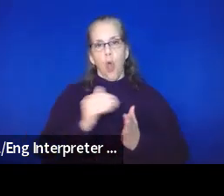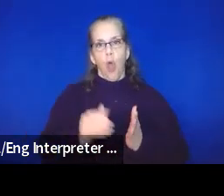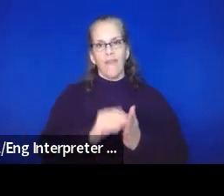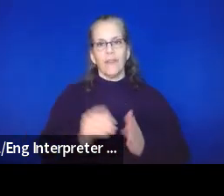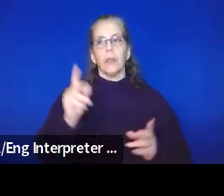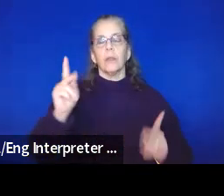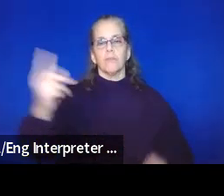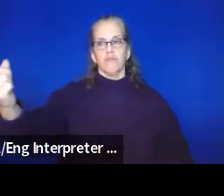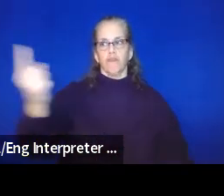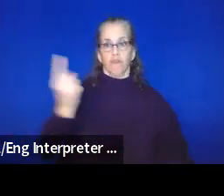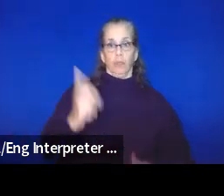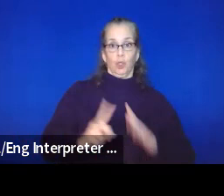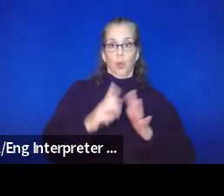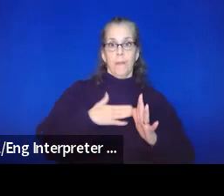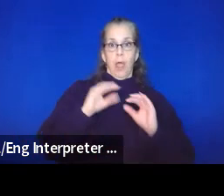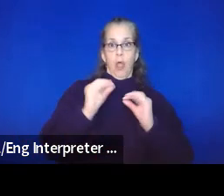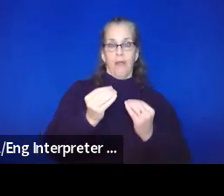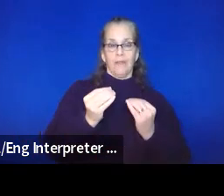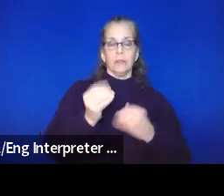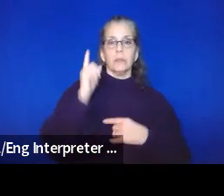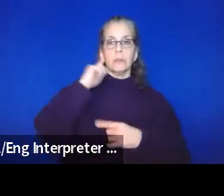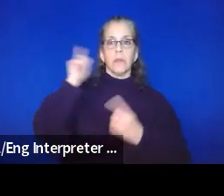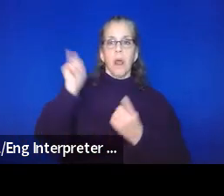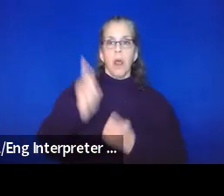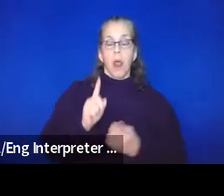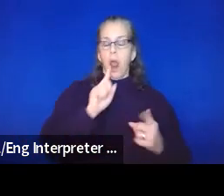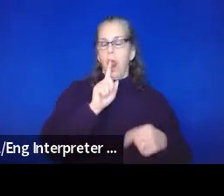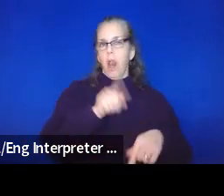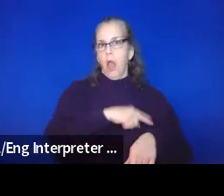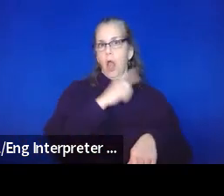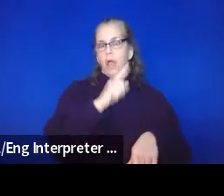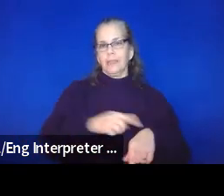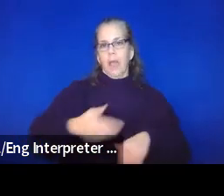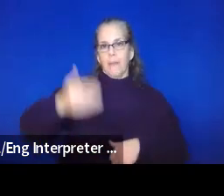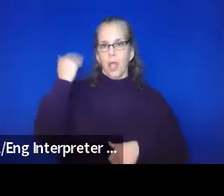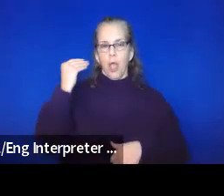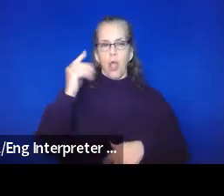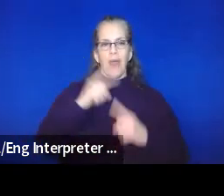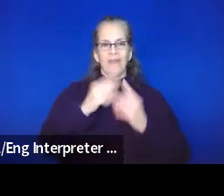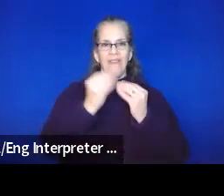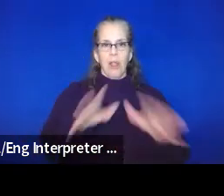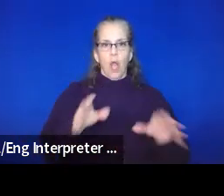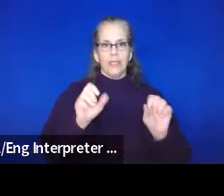a long time and they lose the ability to process abstract language and thoughts.